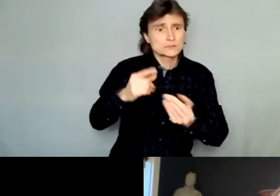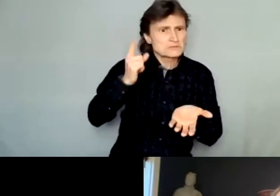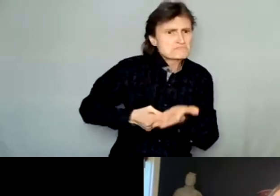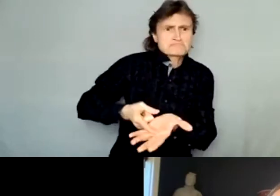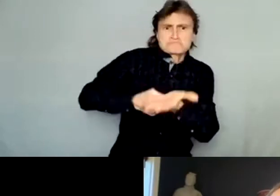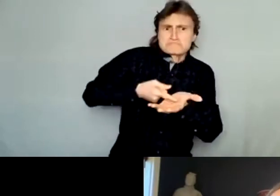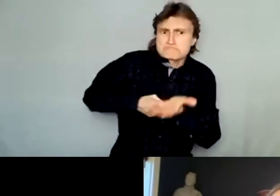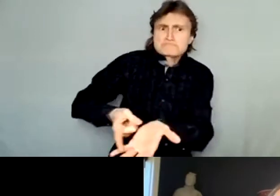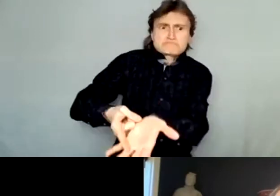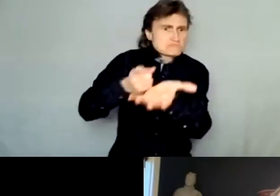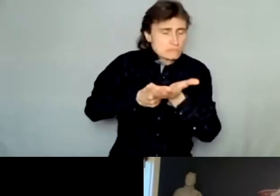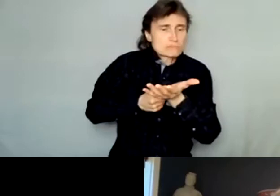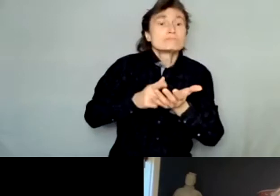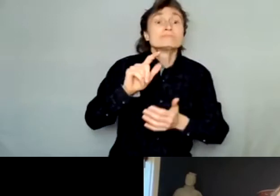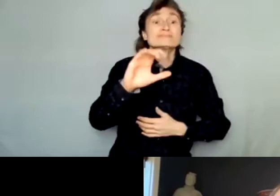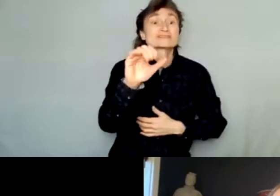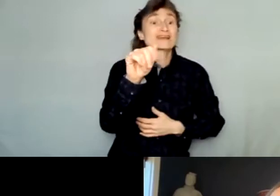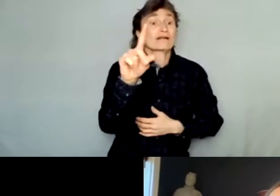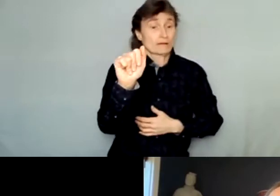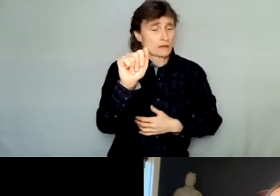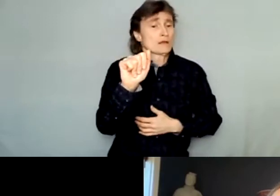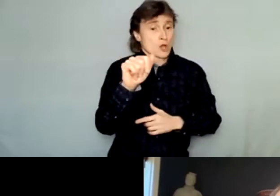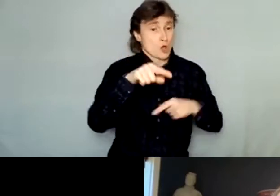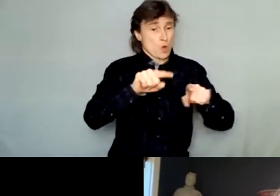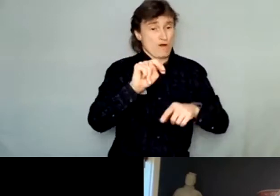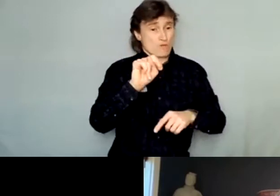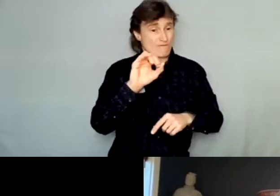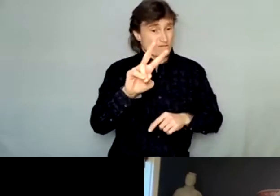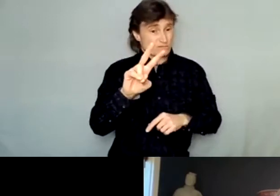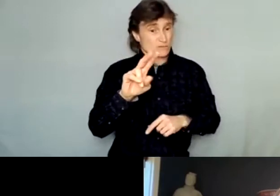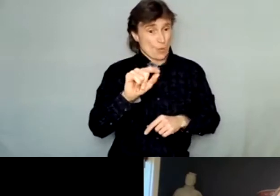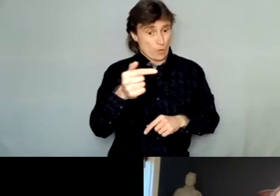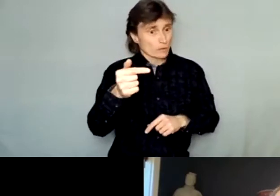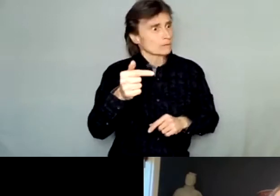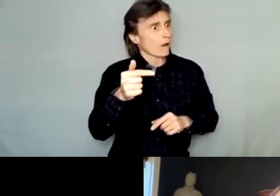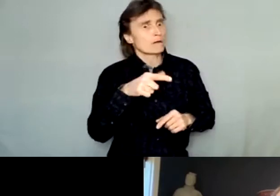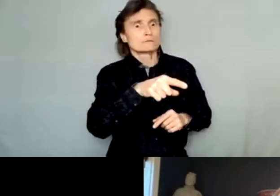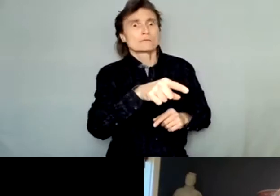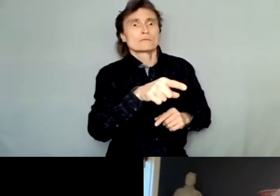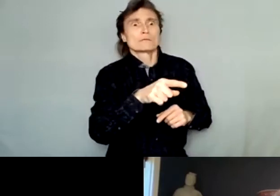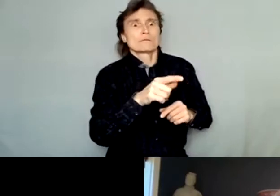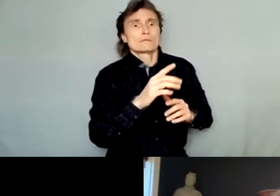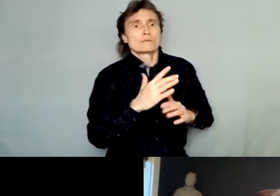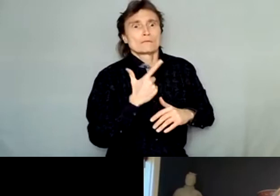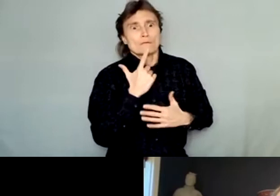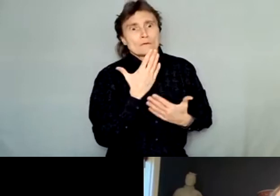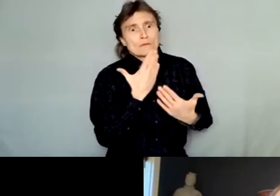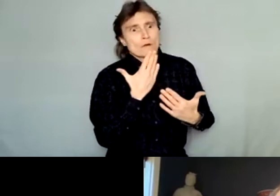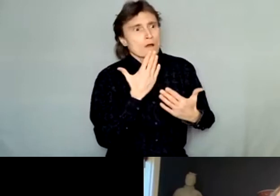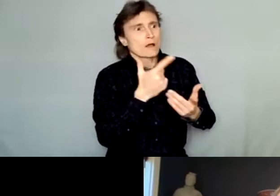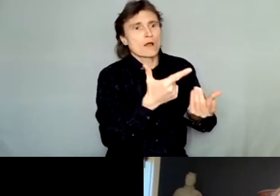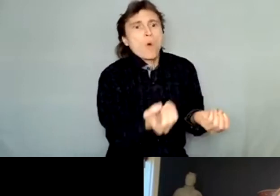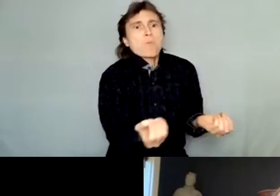Development was honoured and privileged to be granted an additional $3.2 million from